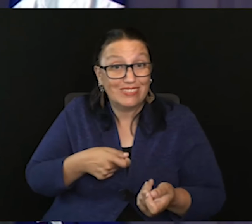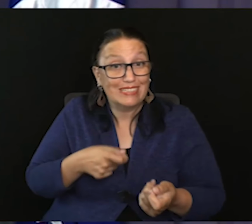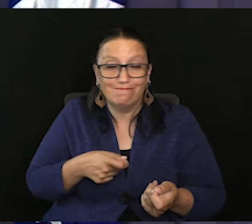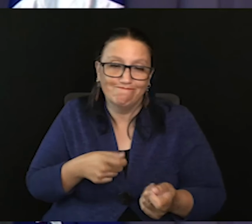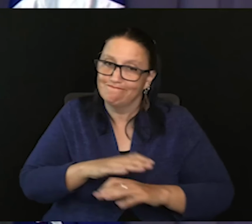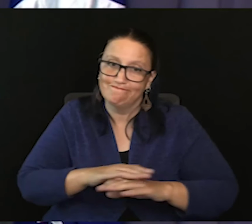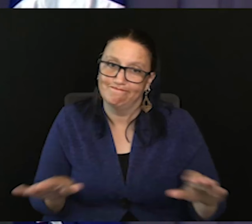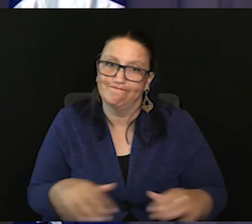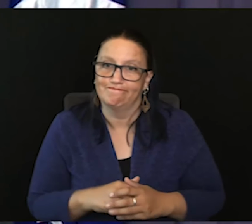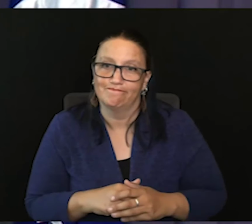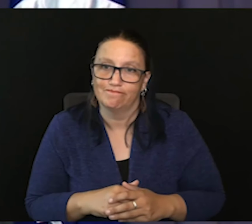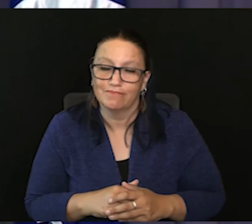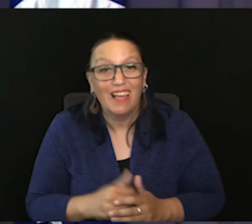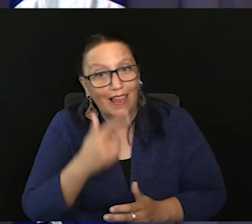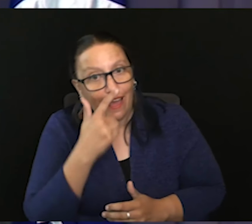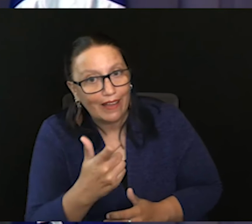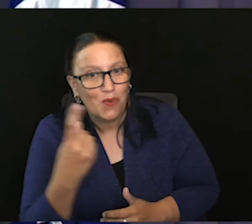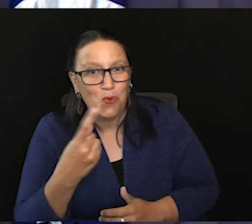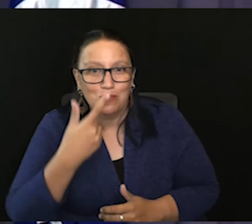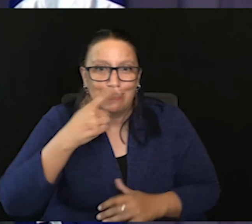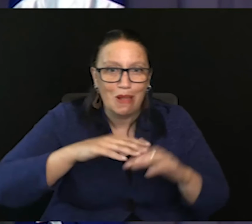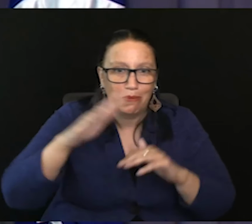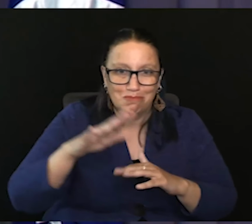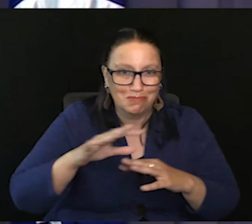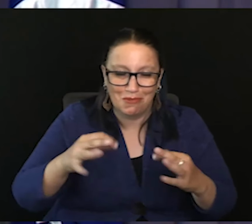fortunately, not a common consideration in aged care.